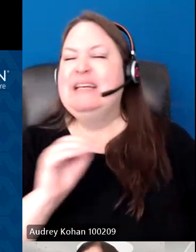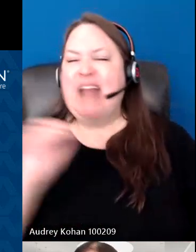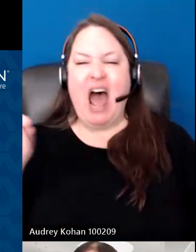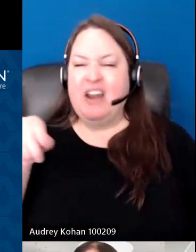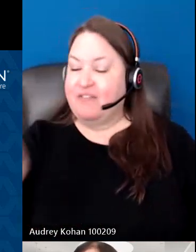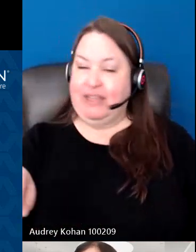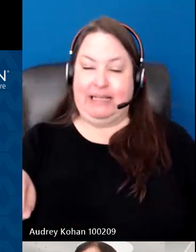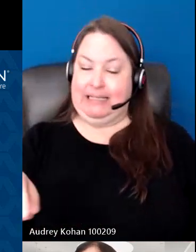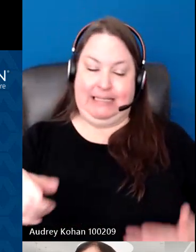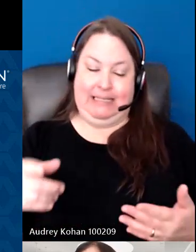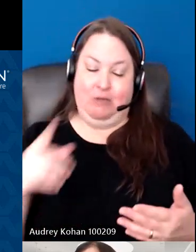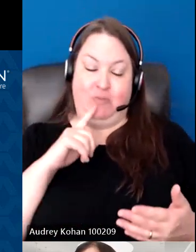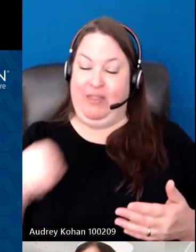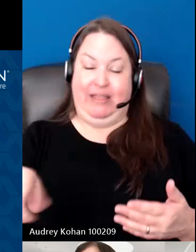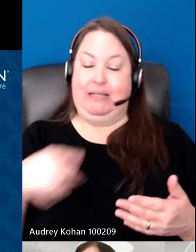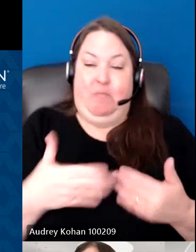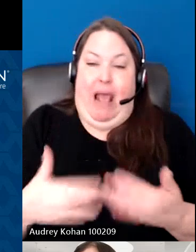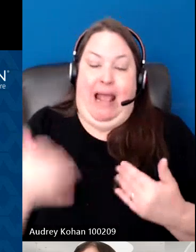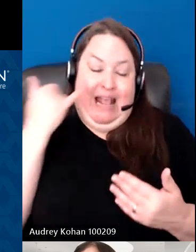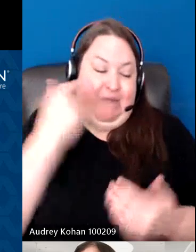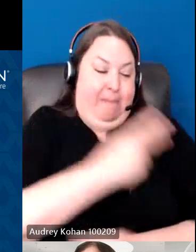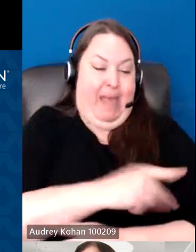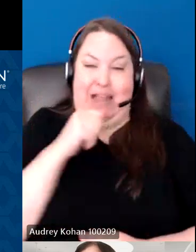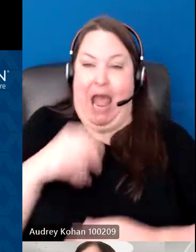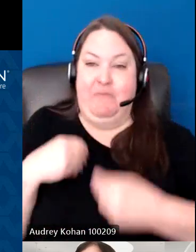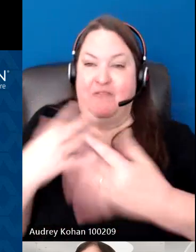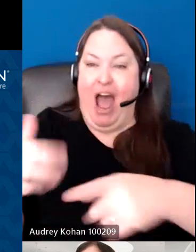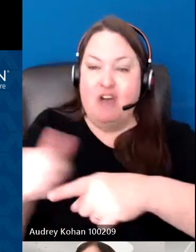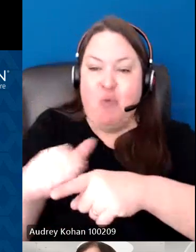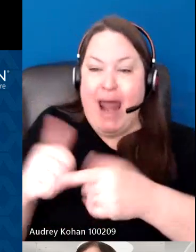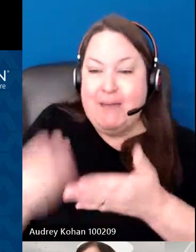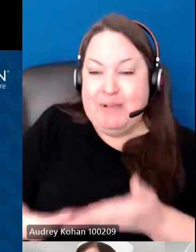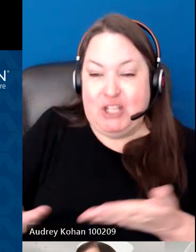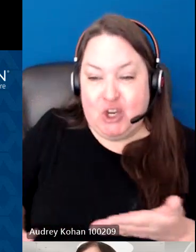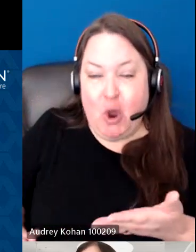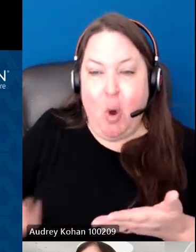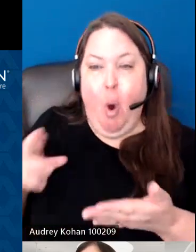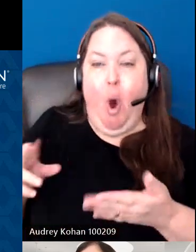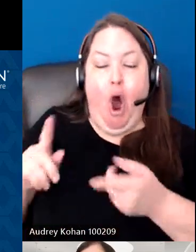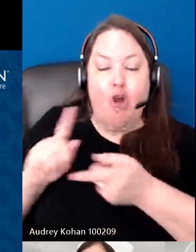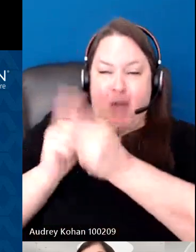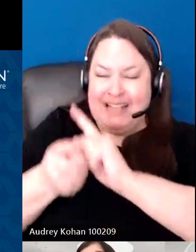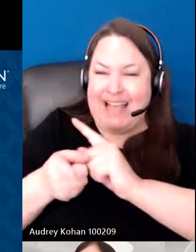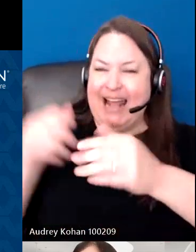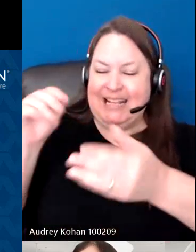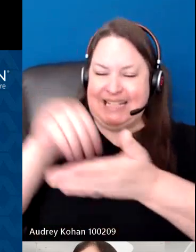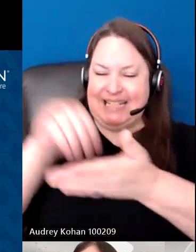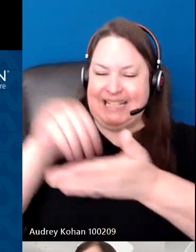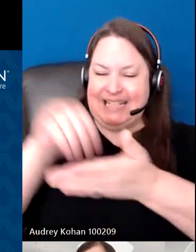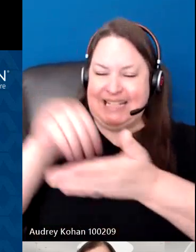the patient is not provided training materials or translated documents and how to even connect how